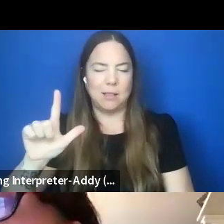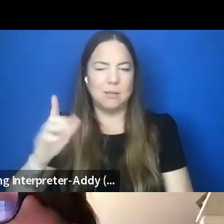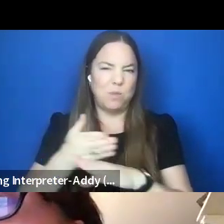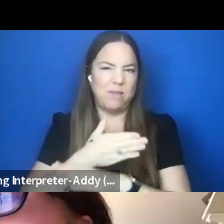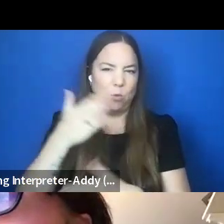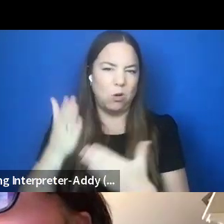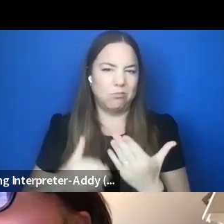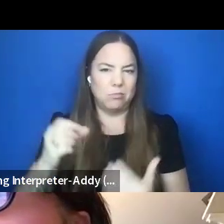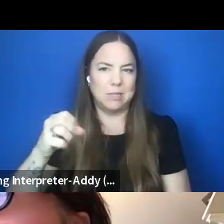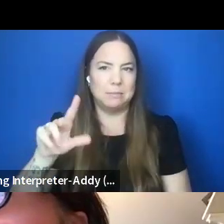Brooke Wilson: that.